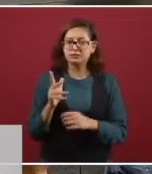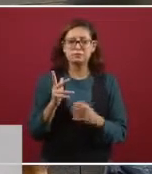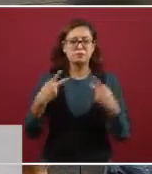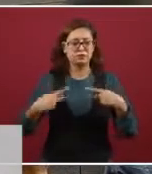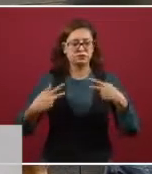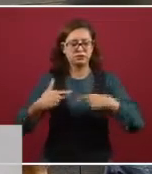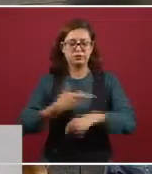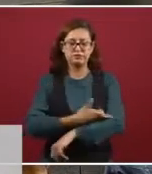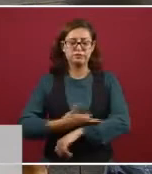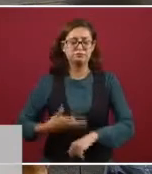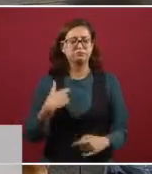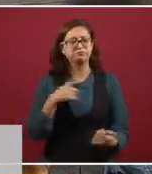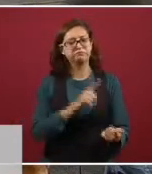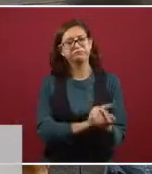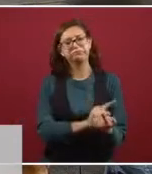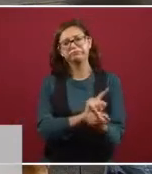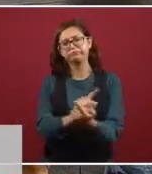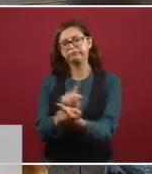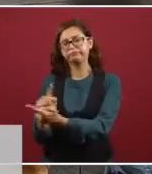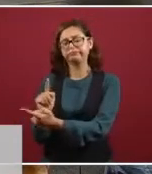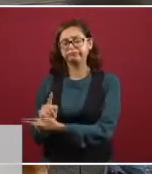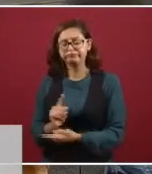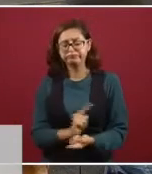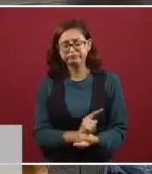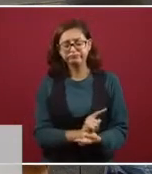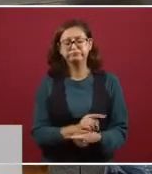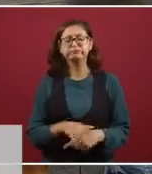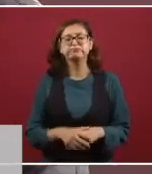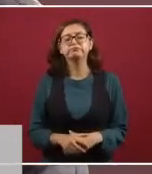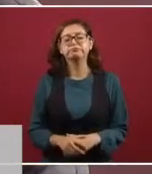reiterates their fight against corruption and affirms that the publications